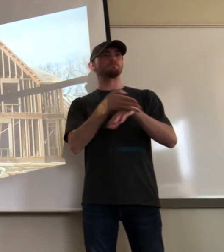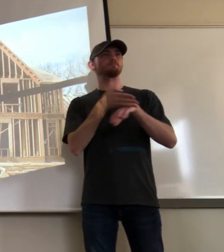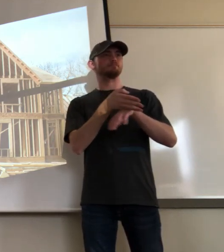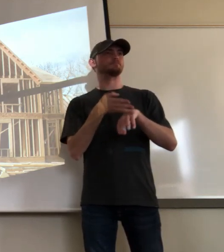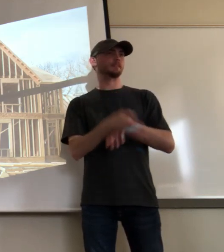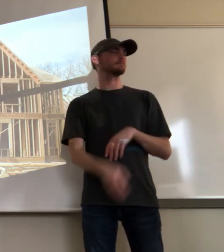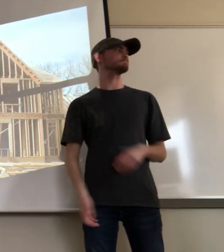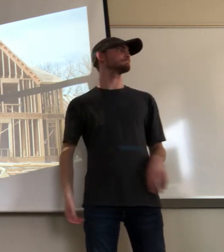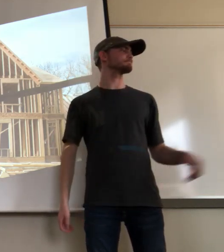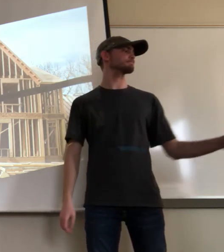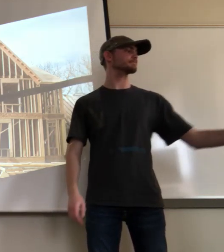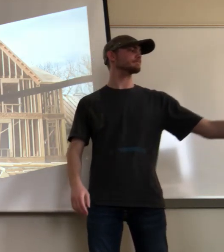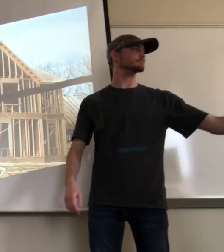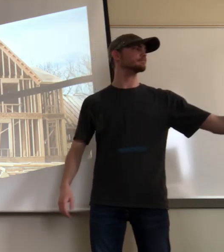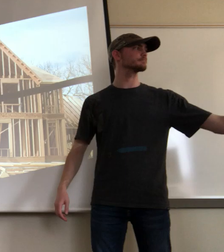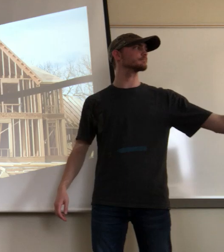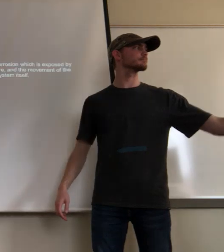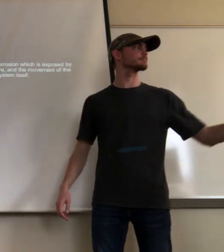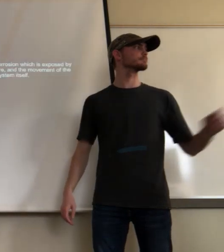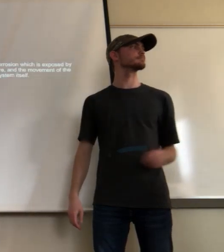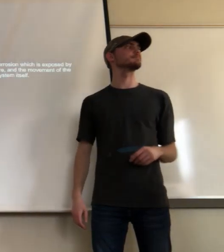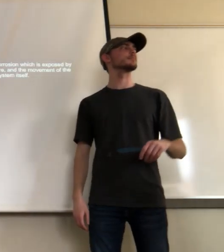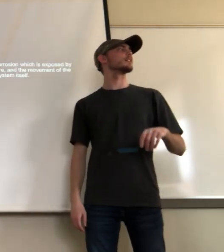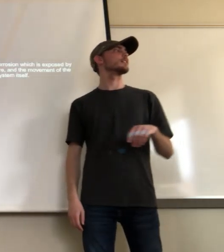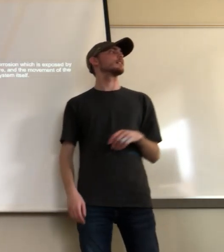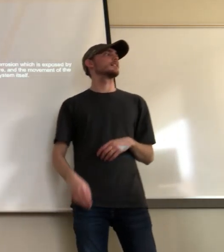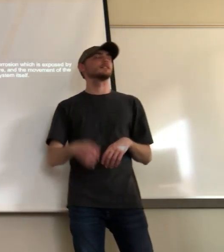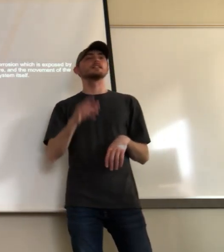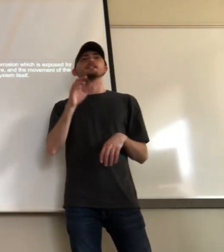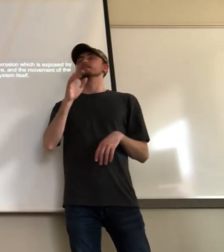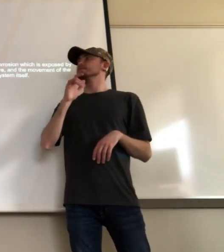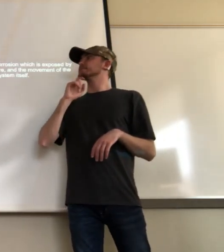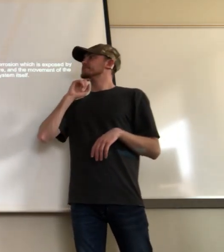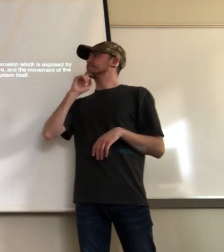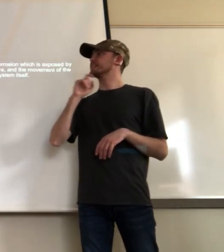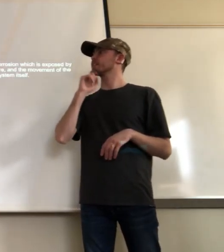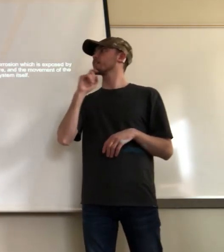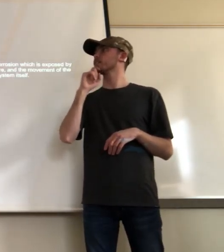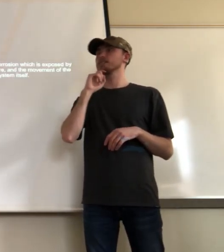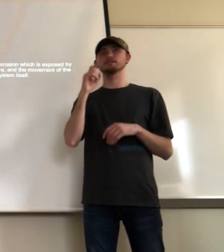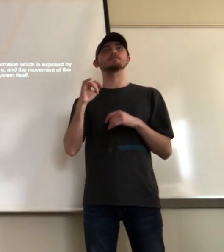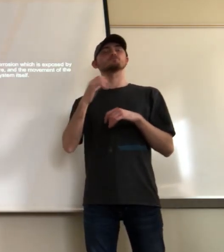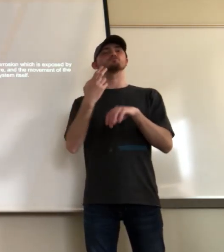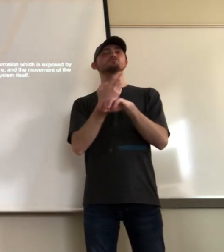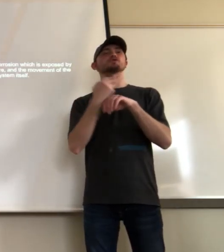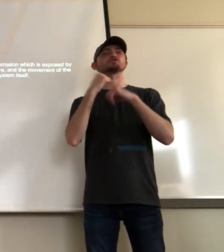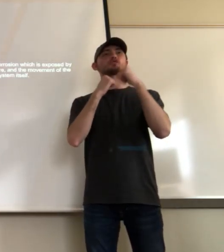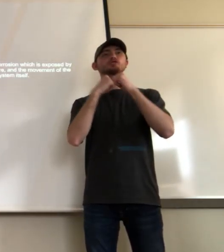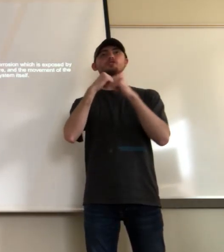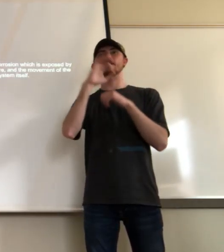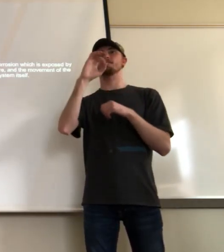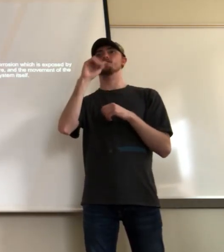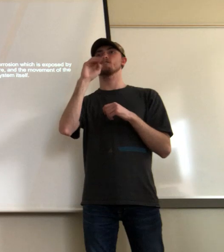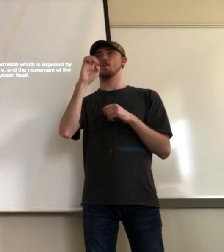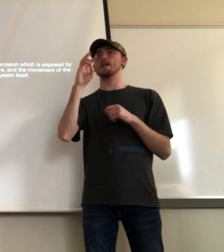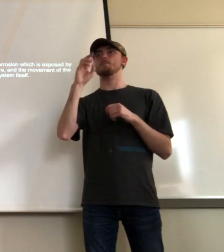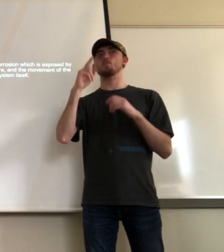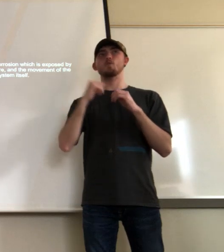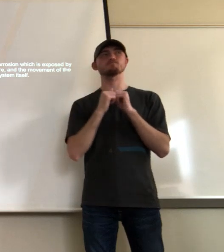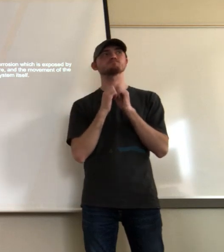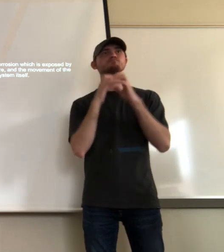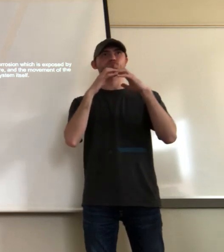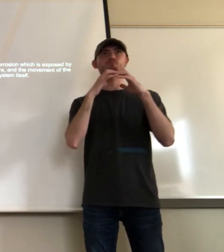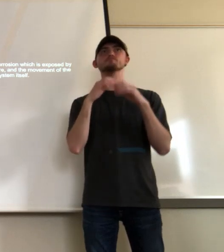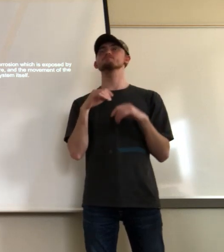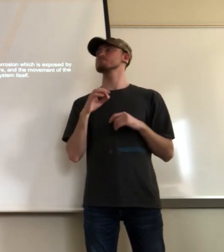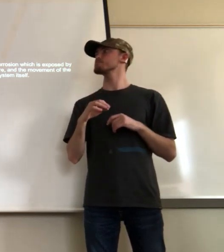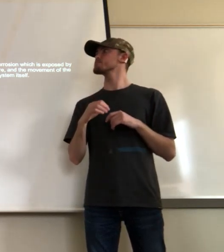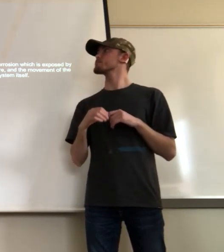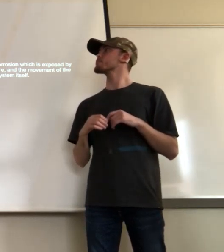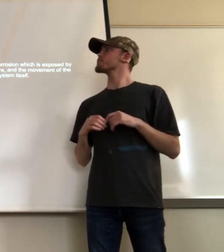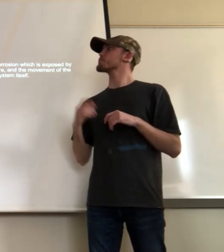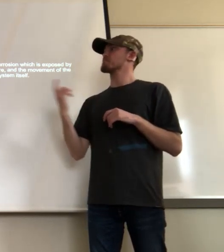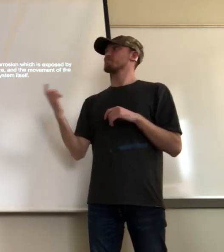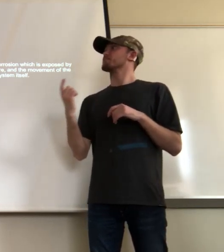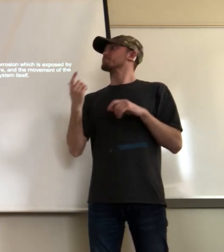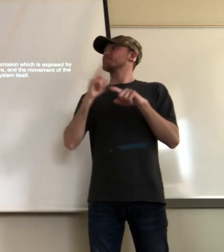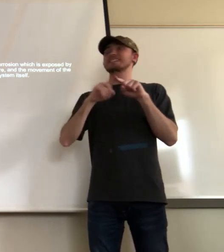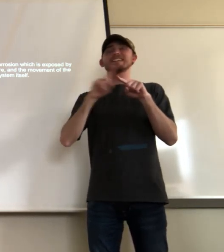The three most common materials used in US are steel, concrete, and wood.